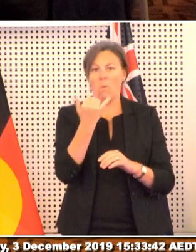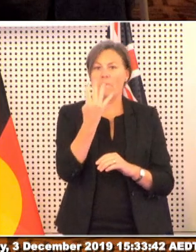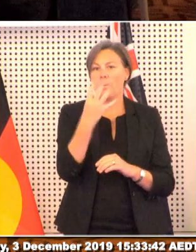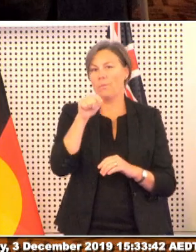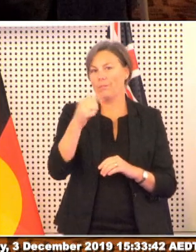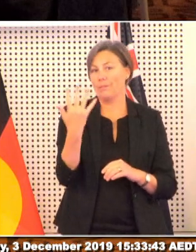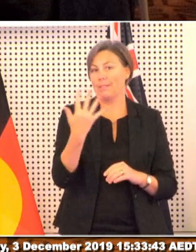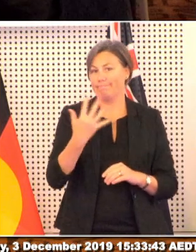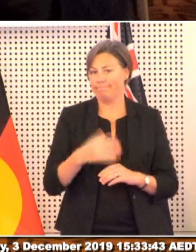Thank you very much.